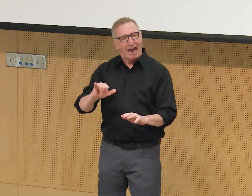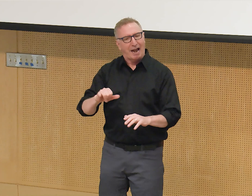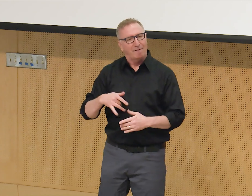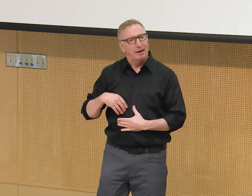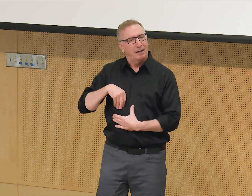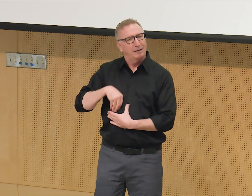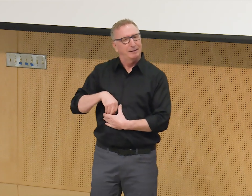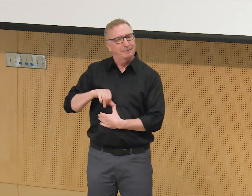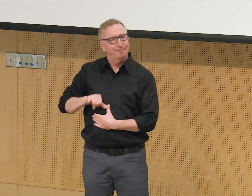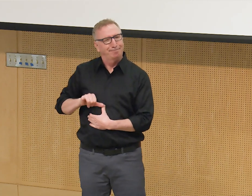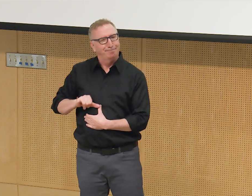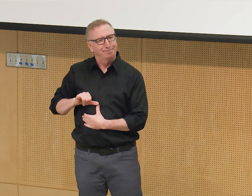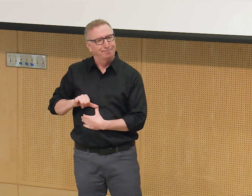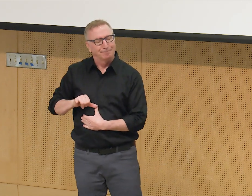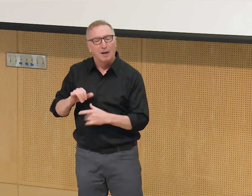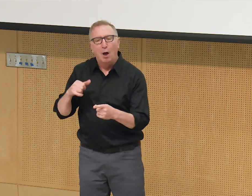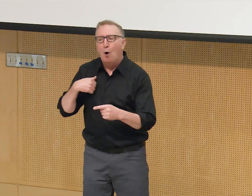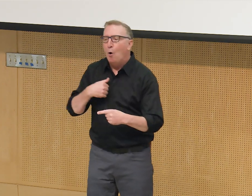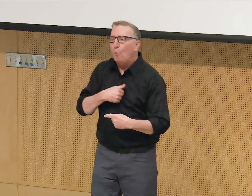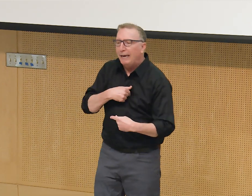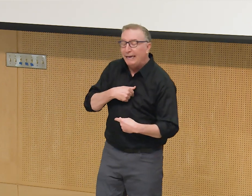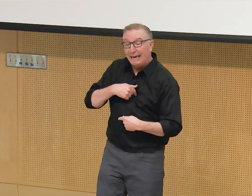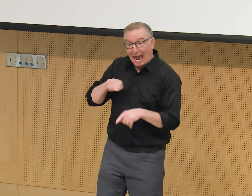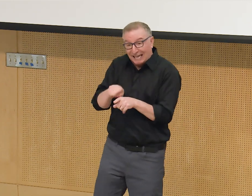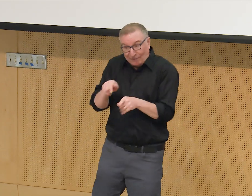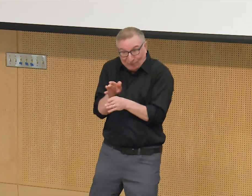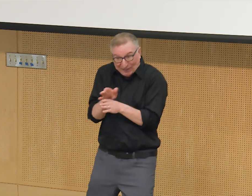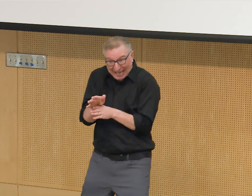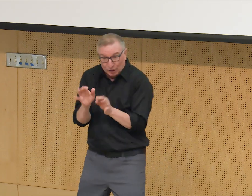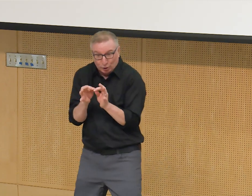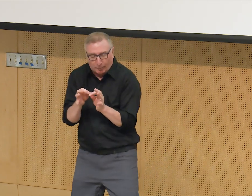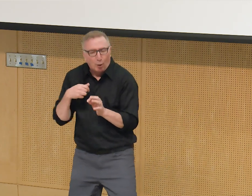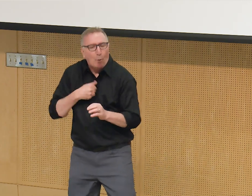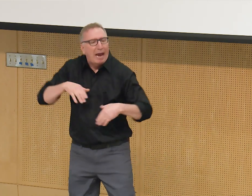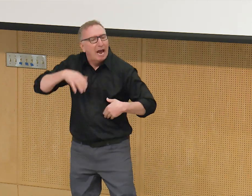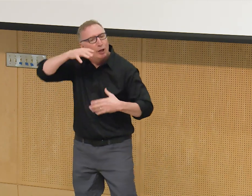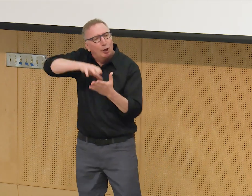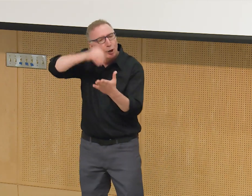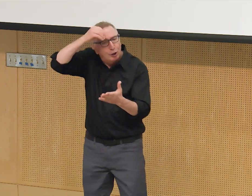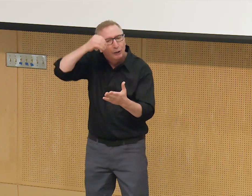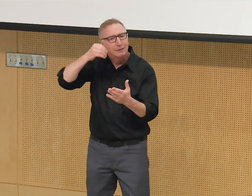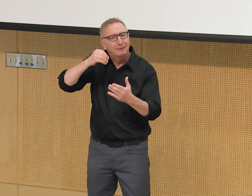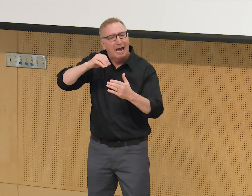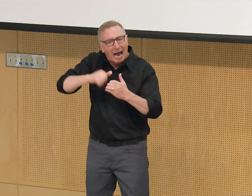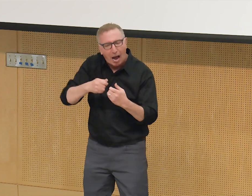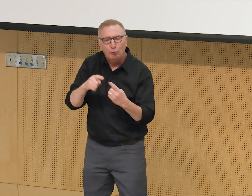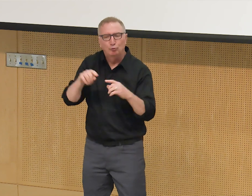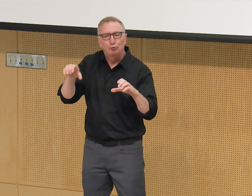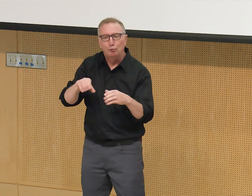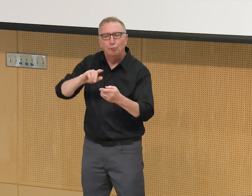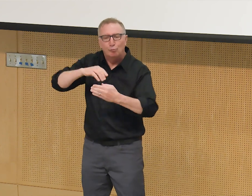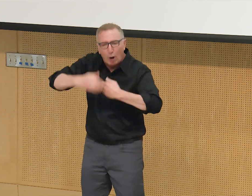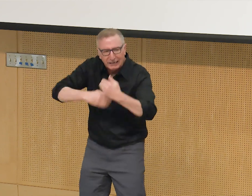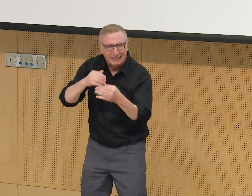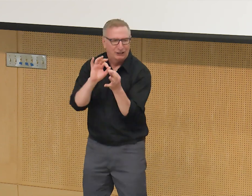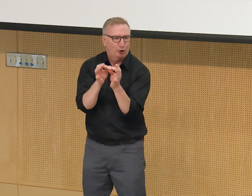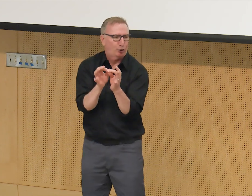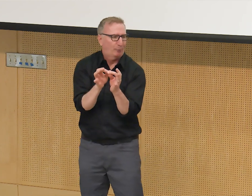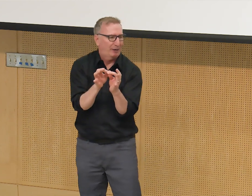And so, at that time I thought, "OK, this is something I need to internalize and learn." I--at that point because